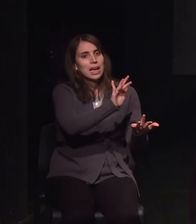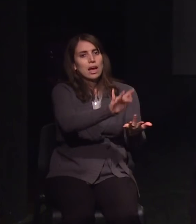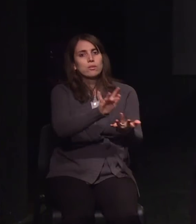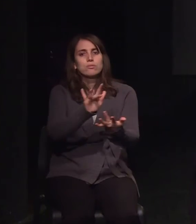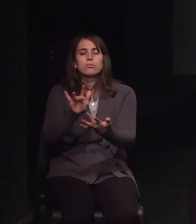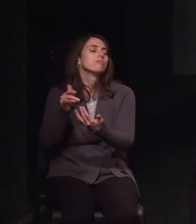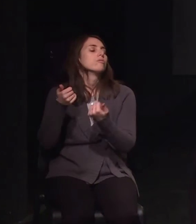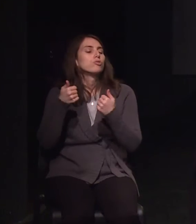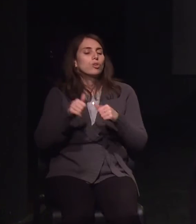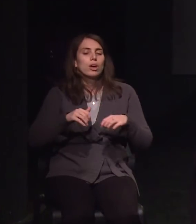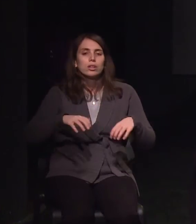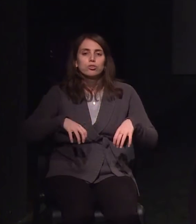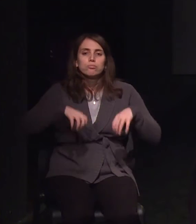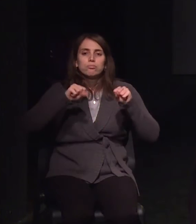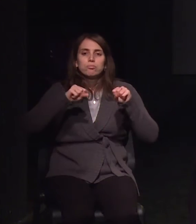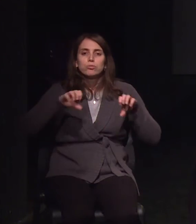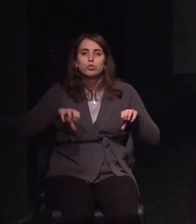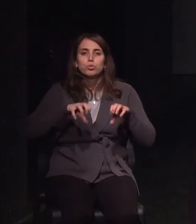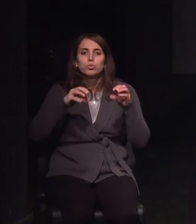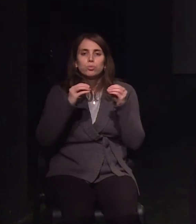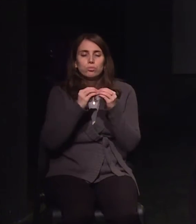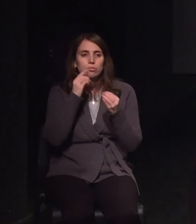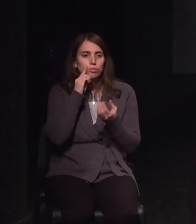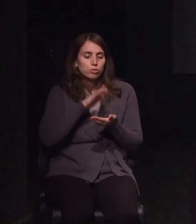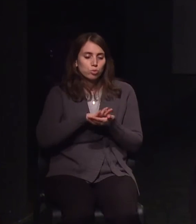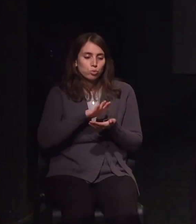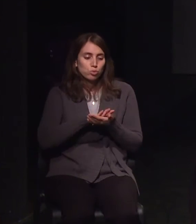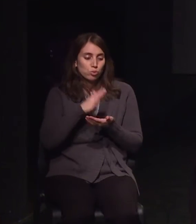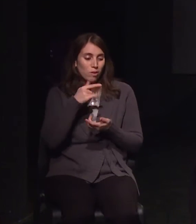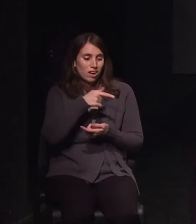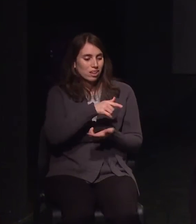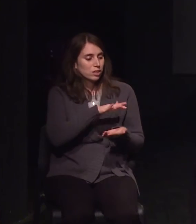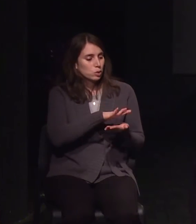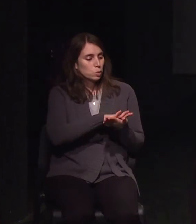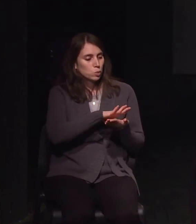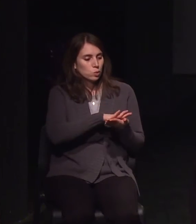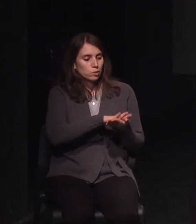schools since they have less and less, seemingly, unfortunately that’s not a localised problem.